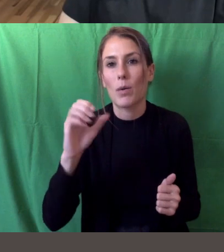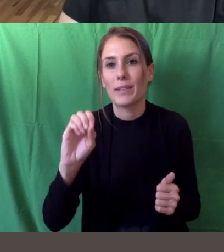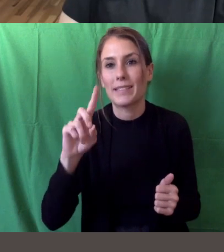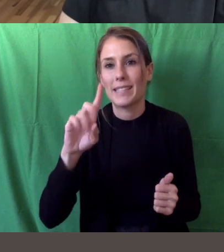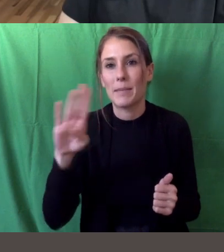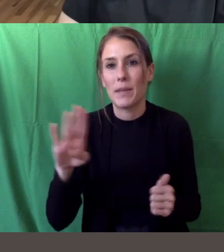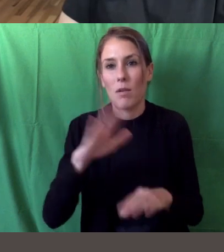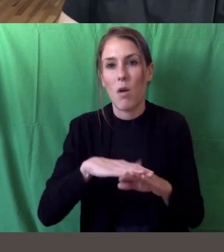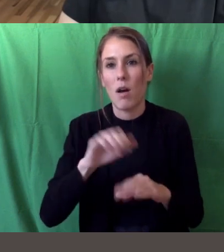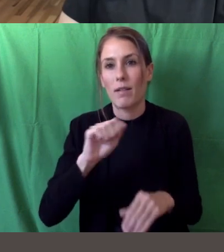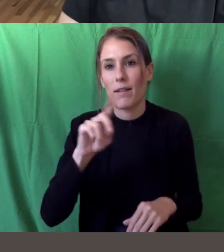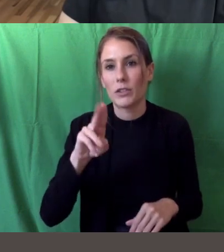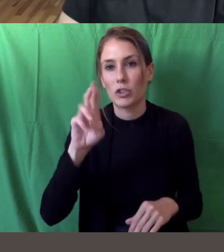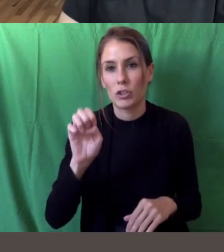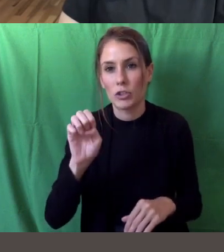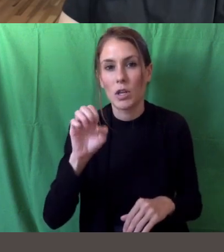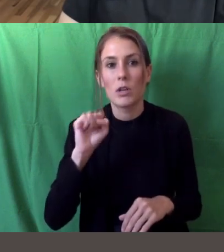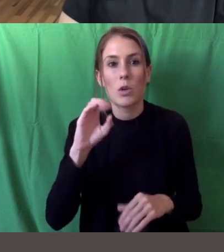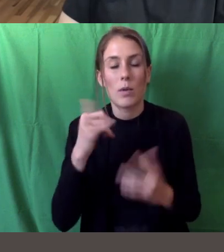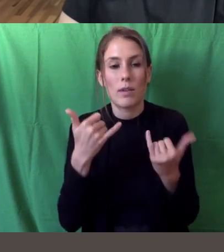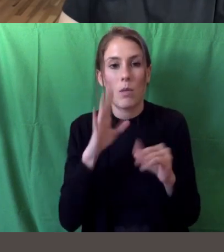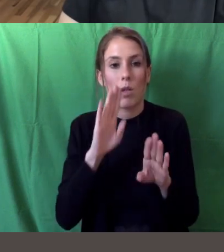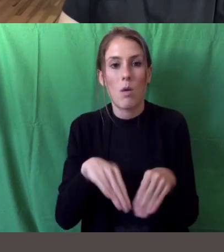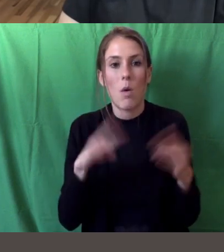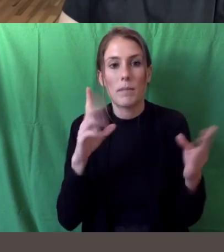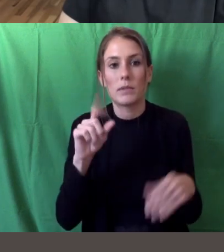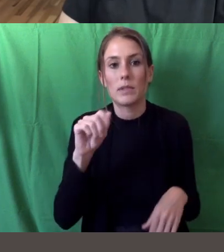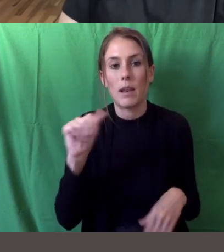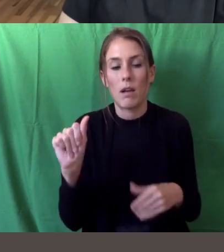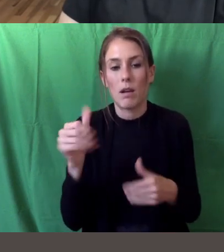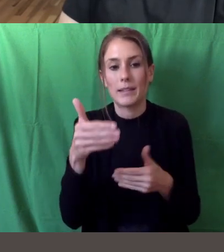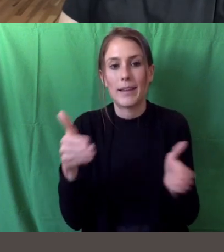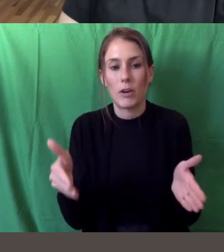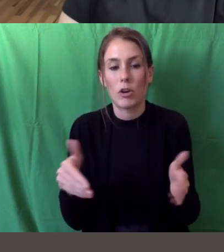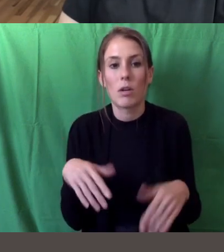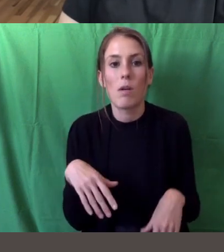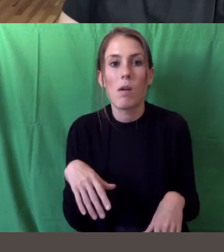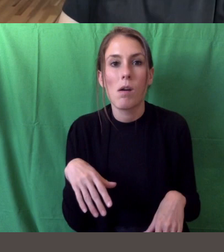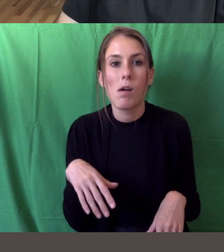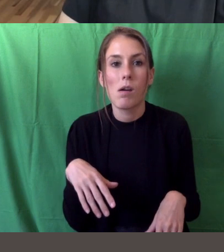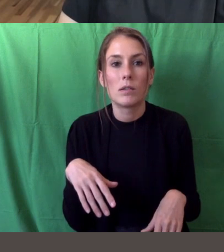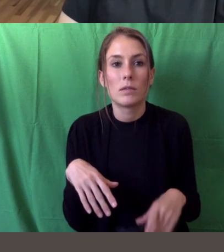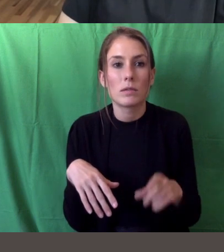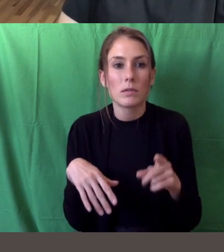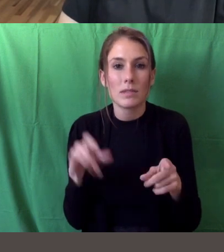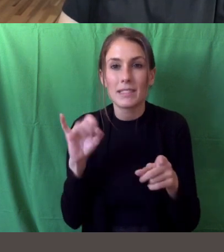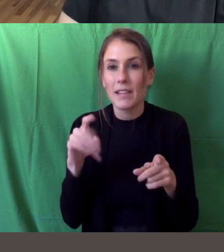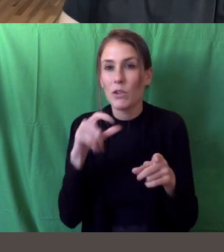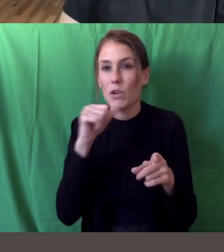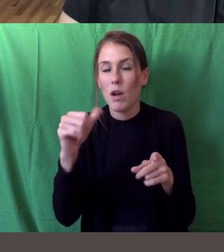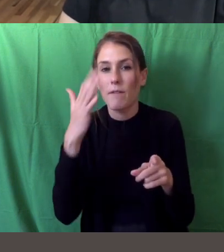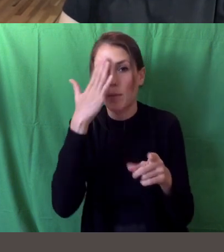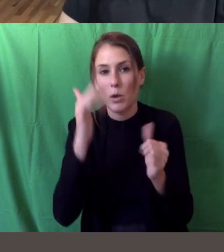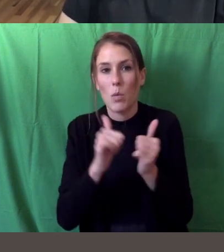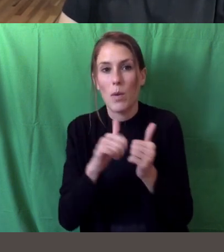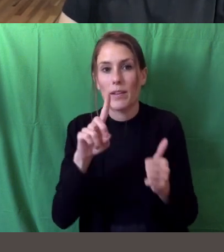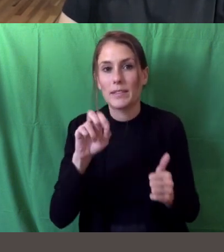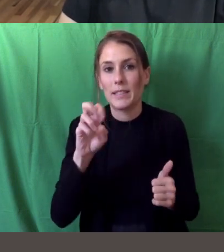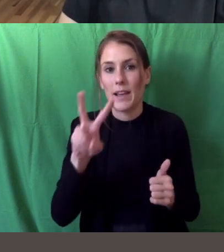OK, so we are going to open our devcontainer.json. And so if you're unfamiliar with what a dev container is,